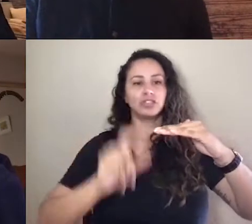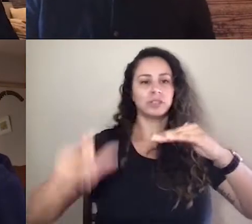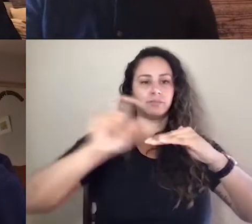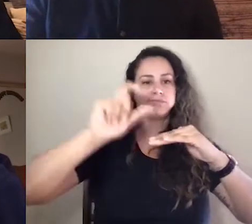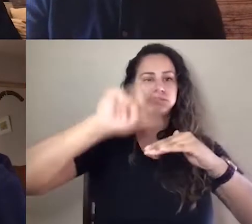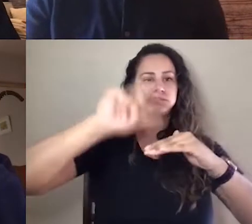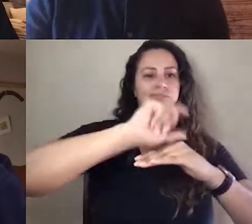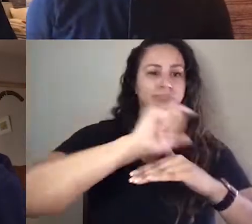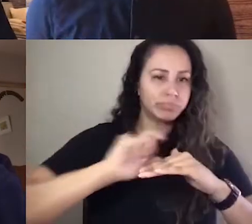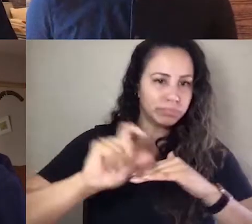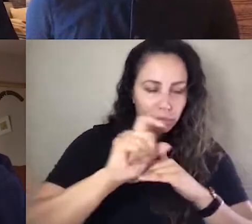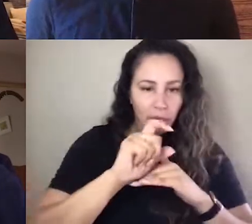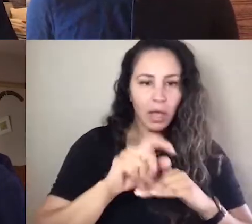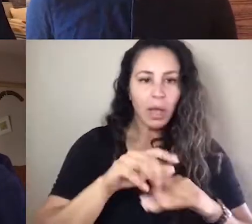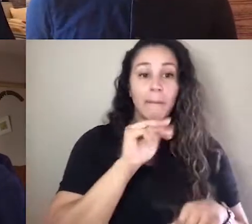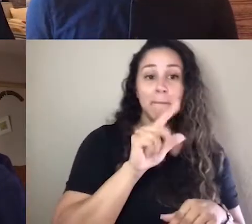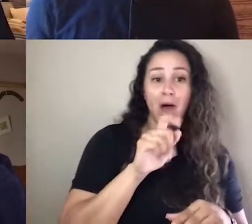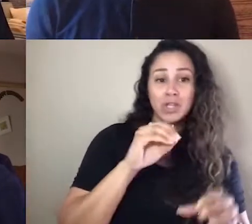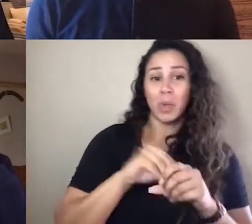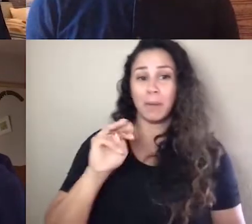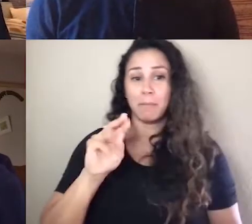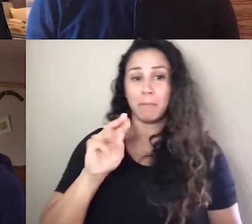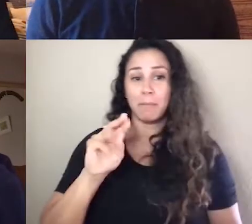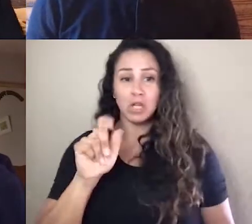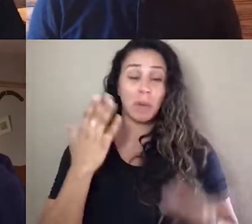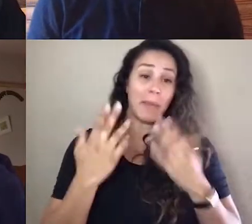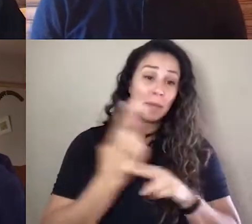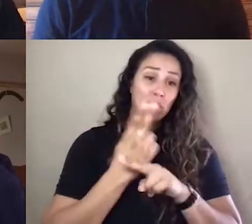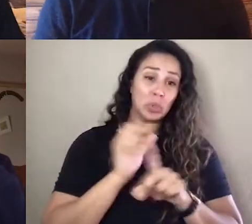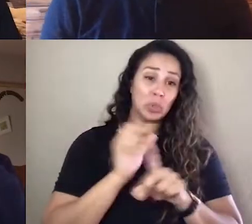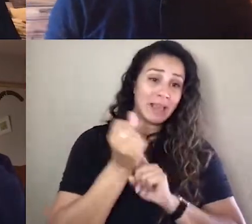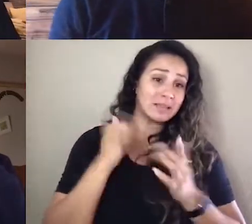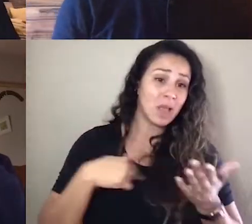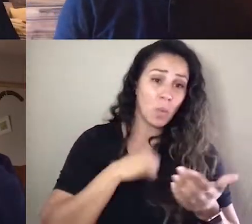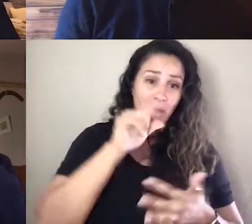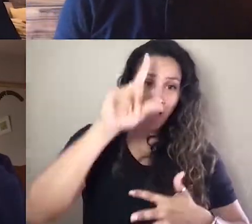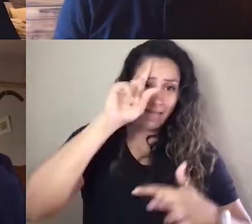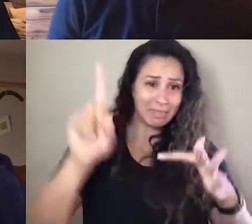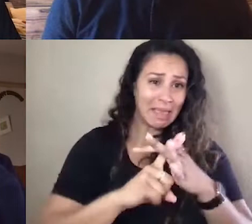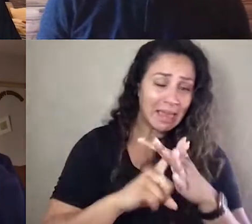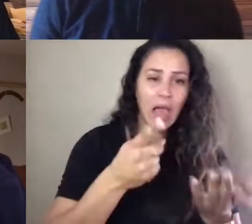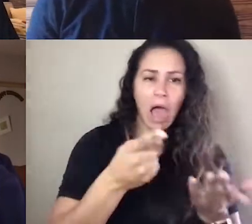AGAIN IF THERE IS USE CASES WE ARE NOT THINKING PLEASE GET IN CONTACT WITH US.